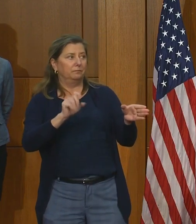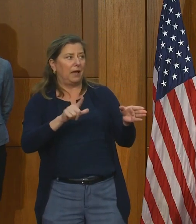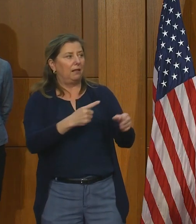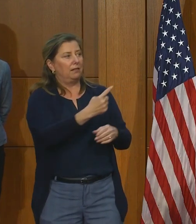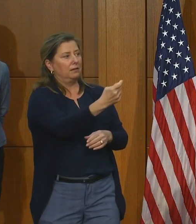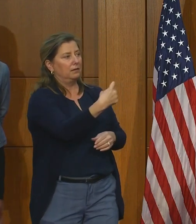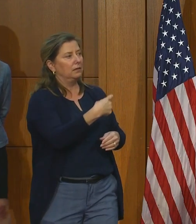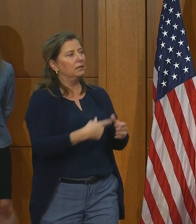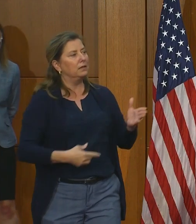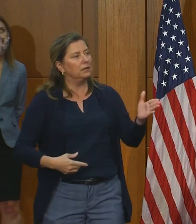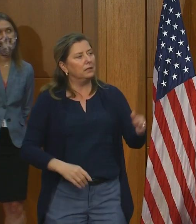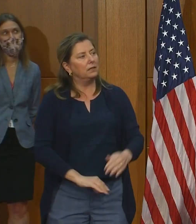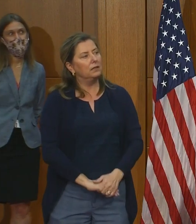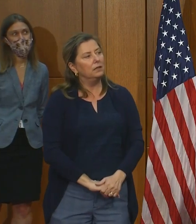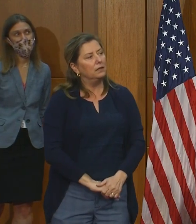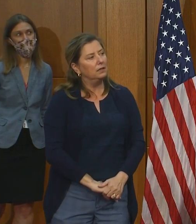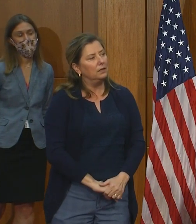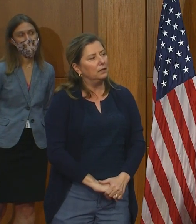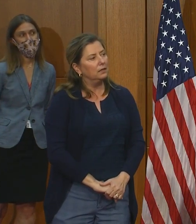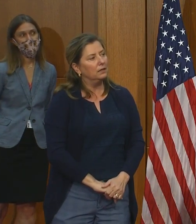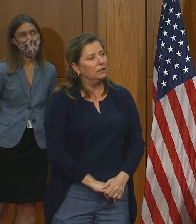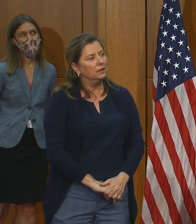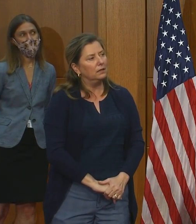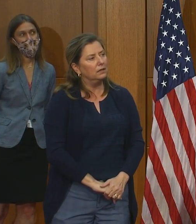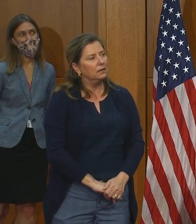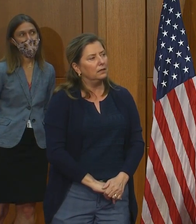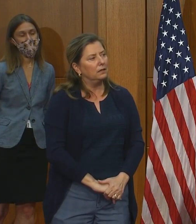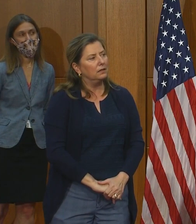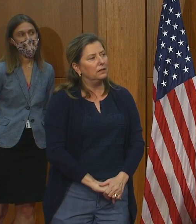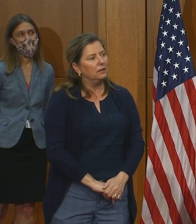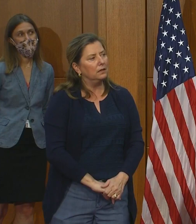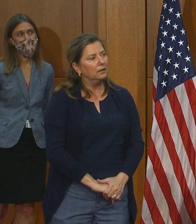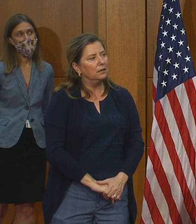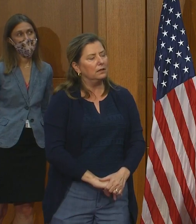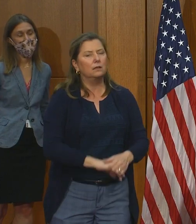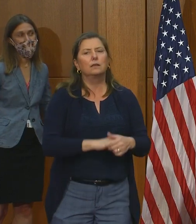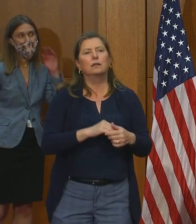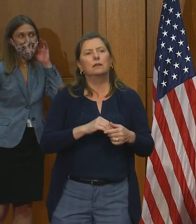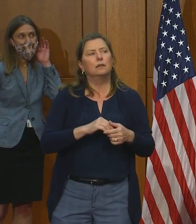SAFE AND WE'RE DOING IT WITH